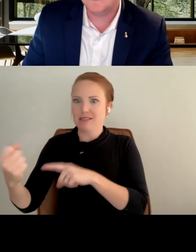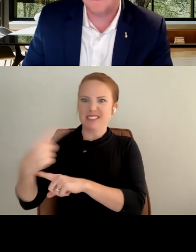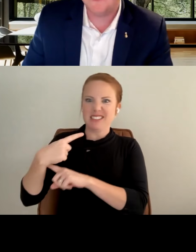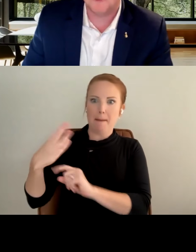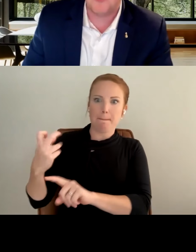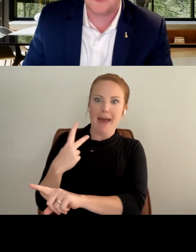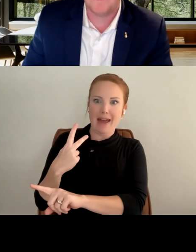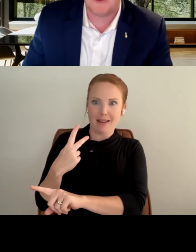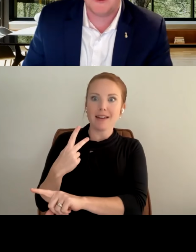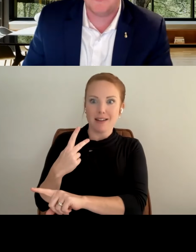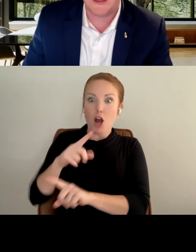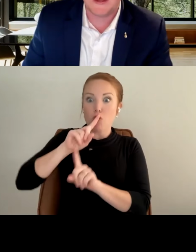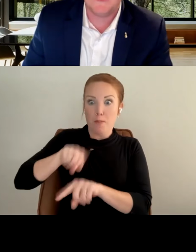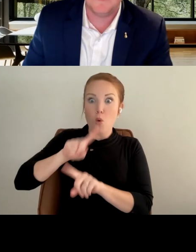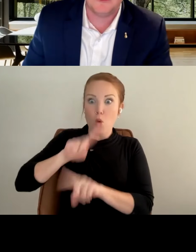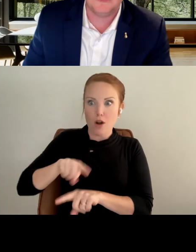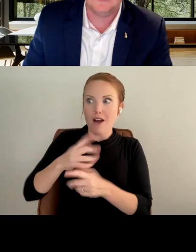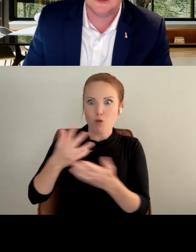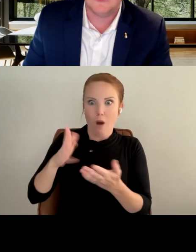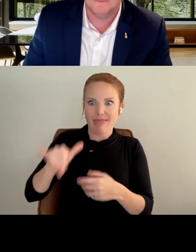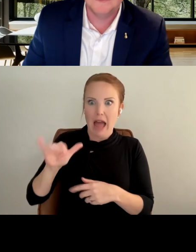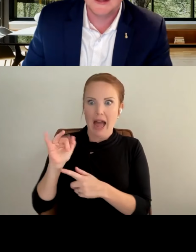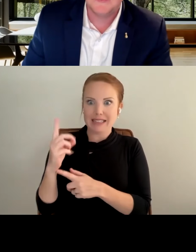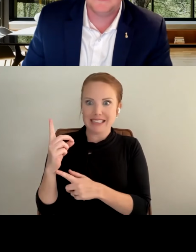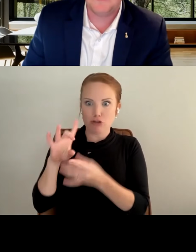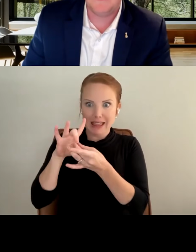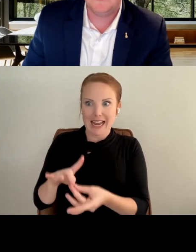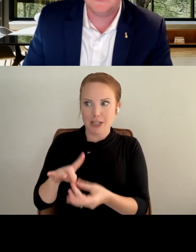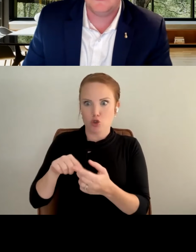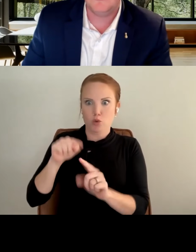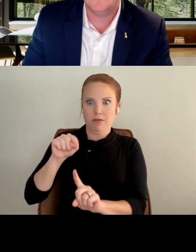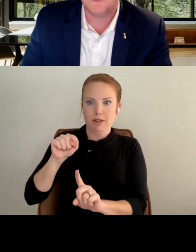unified report about whatever that ID number associated to. There's benefits of these tools